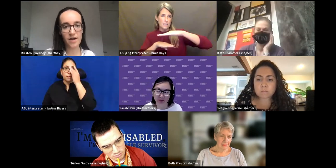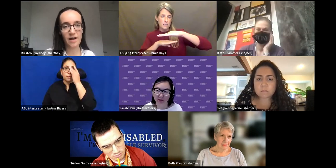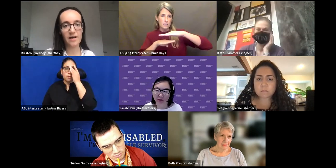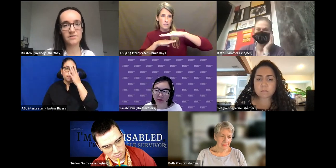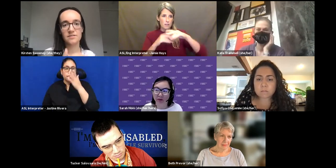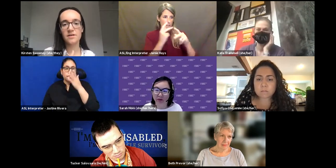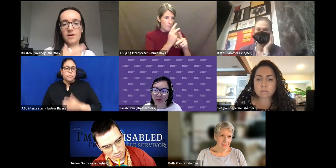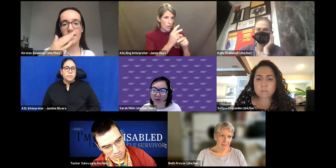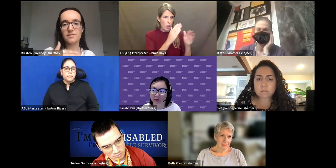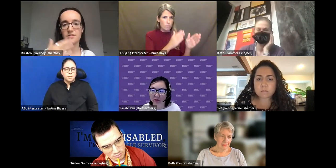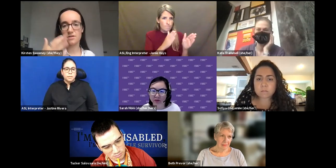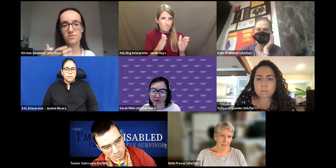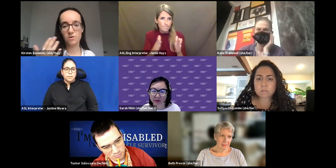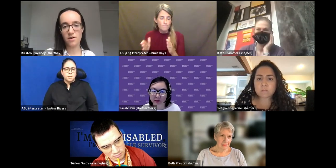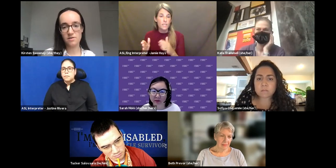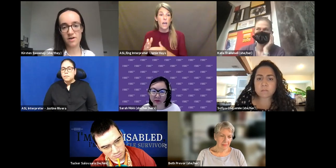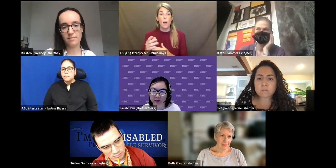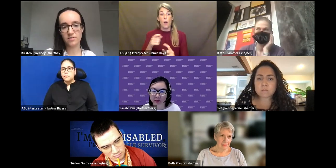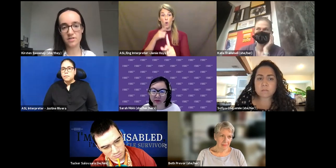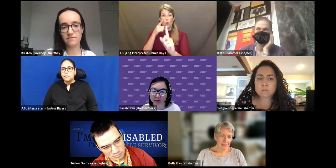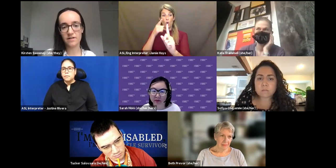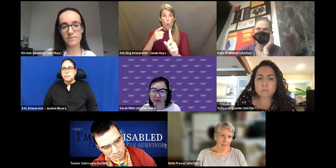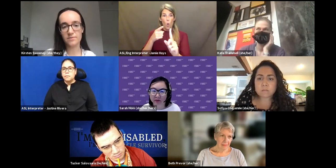that as the years go on, and we're able to develop this